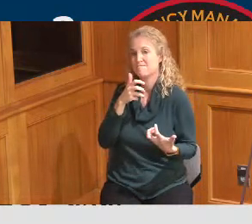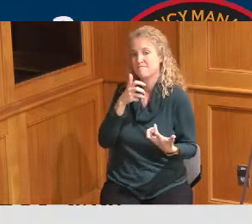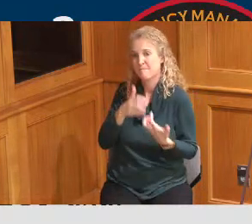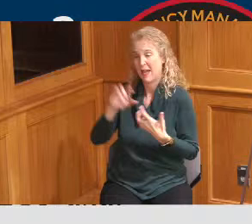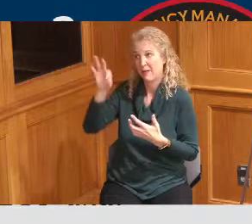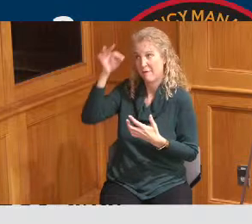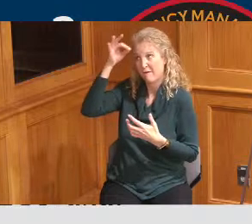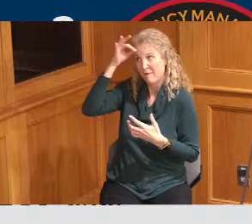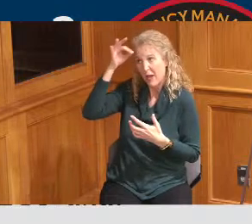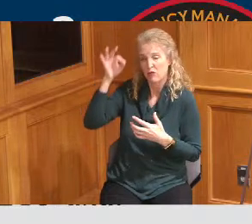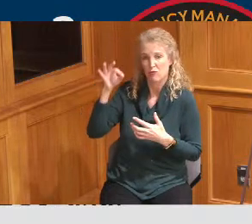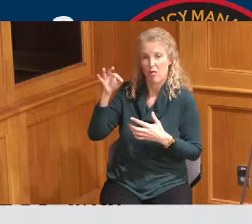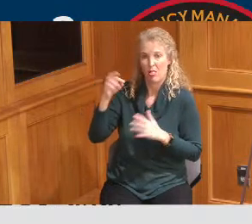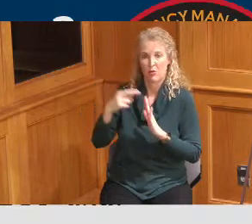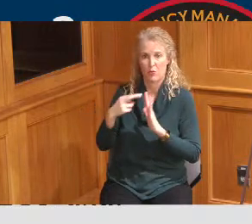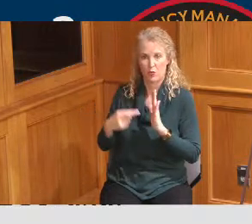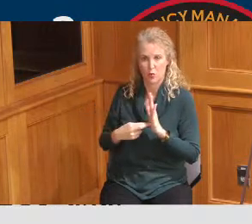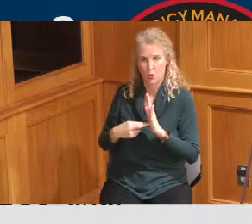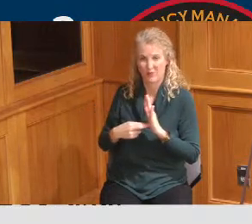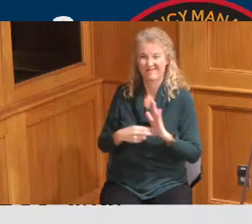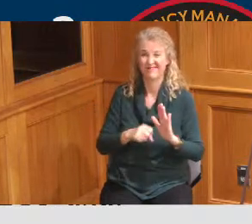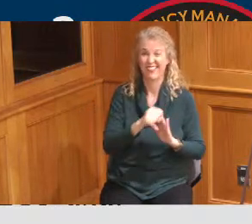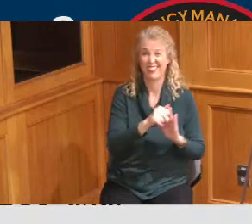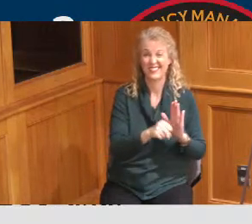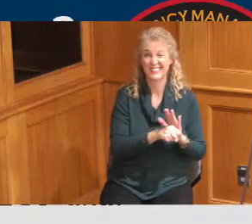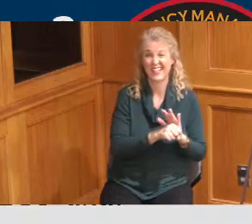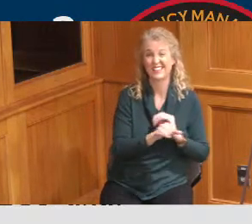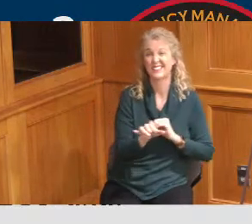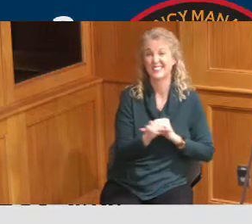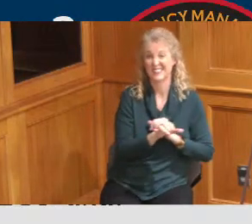state uses that same criteria and then they have a state disaster resp La fund so if you don't get